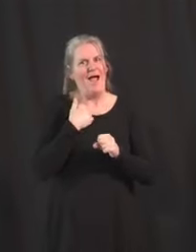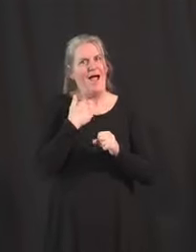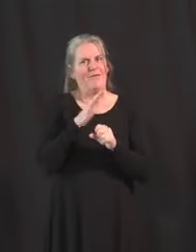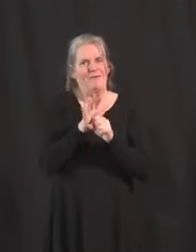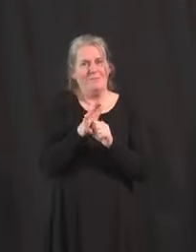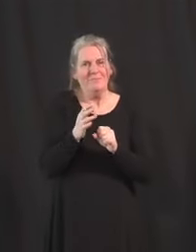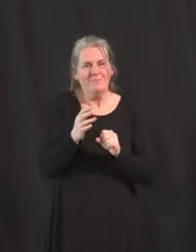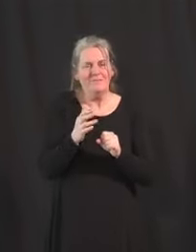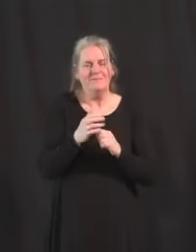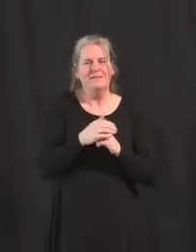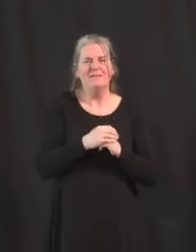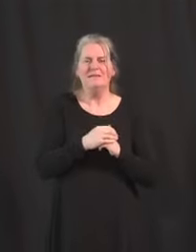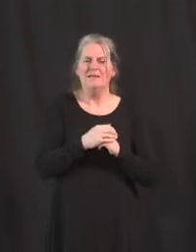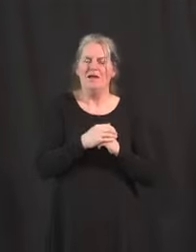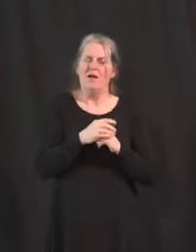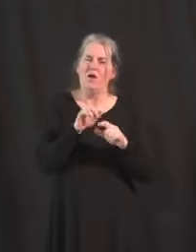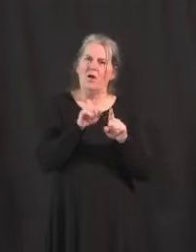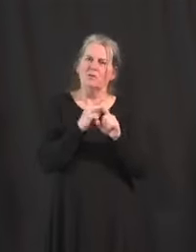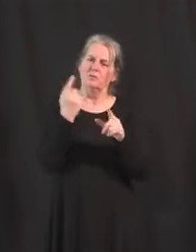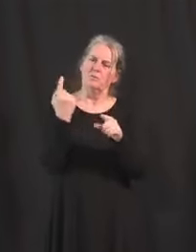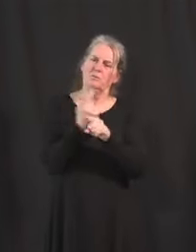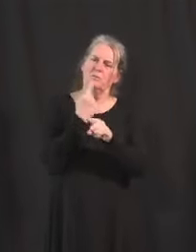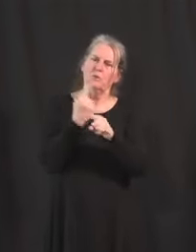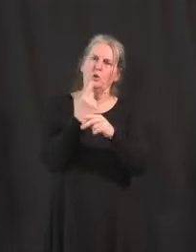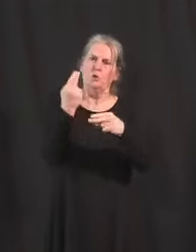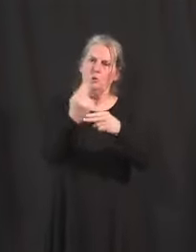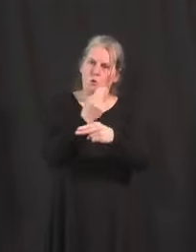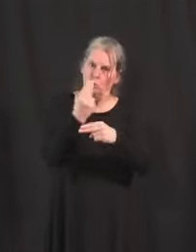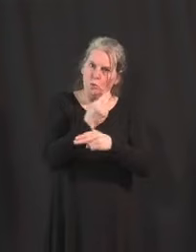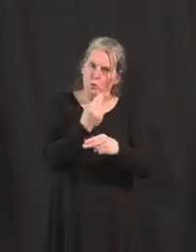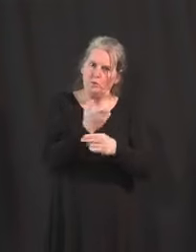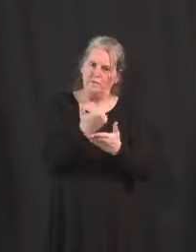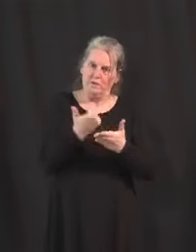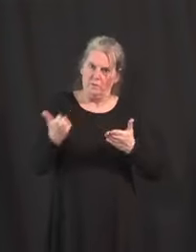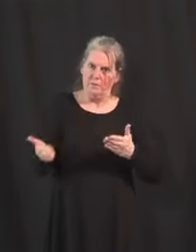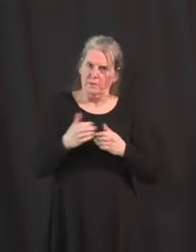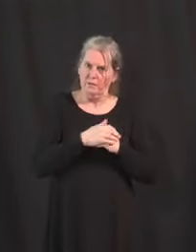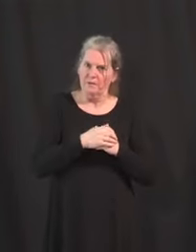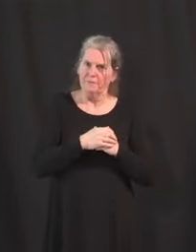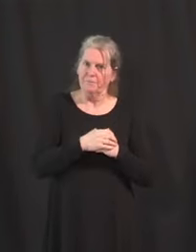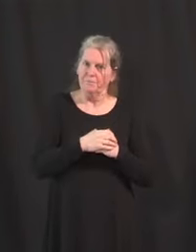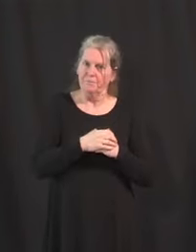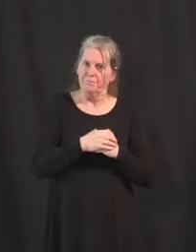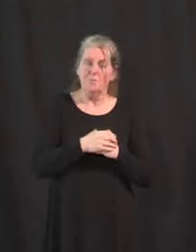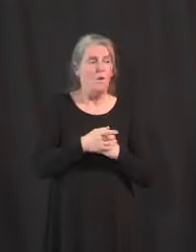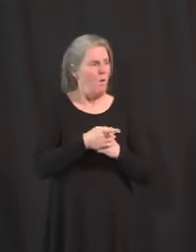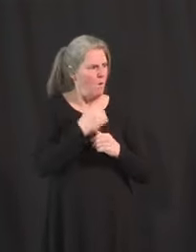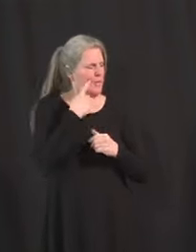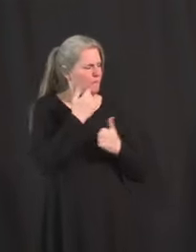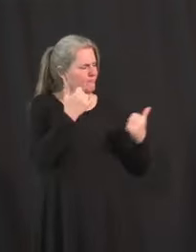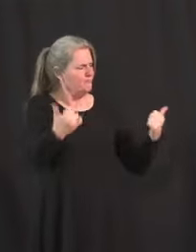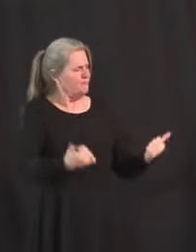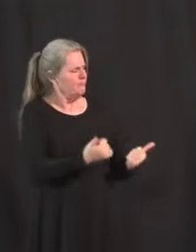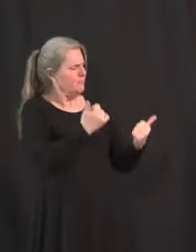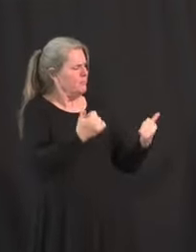MAINTAINING PROPER USE OF PPE NOT THINKING BECAUSE WE HAVE GOOD SUPPLIES THAT WE CAN USE